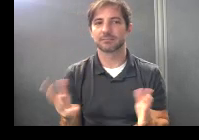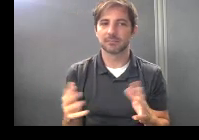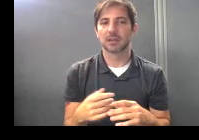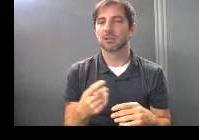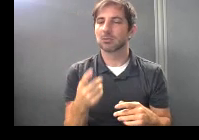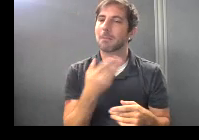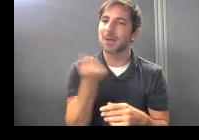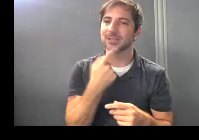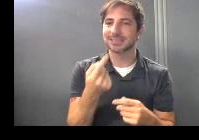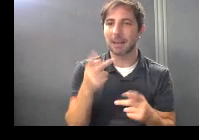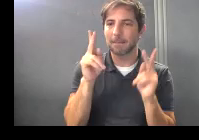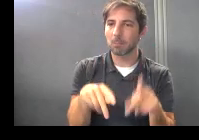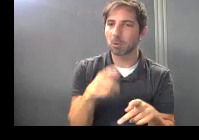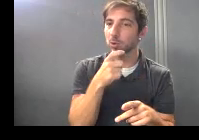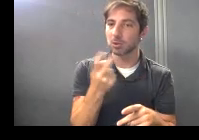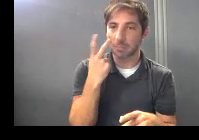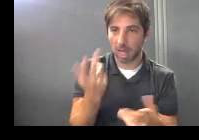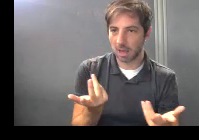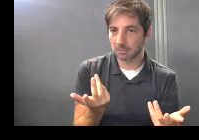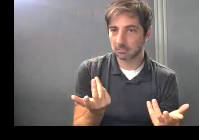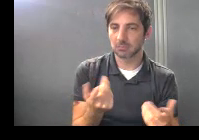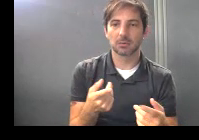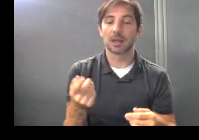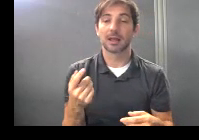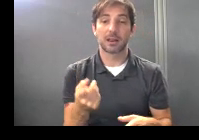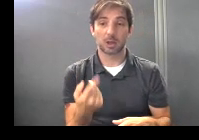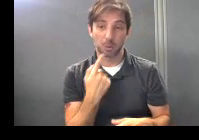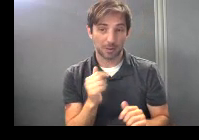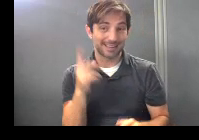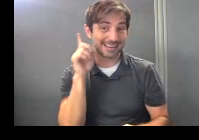IN THE DEAF COMMUNITY, YOU CAN SAY A DEAF PERSON OR THE DEAF COMMUNITY, PERSON WHO IS